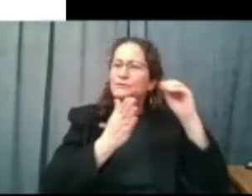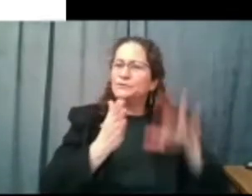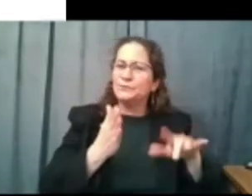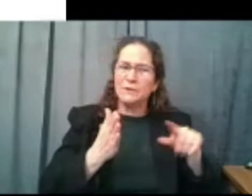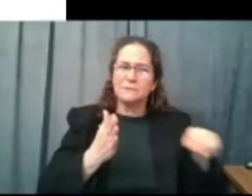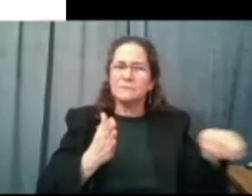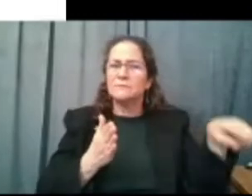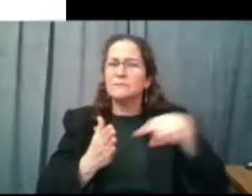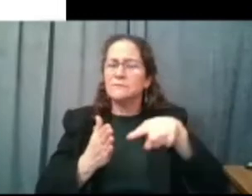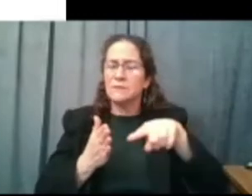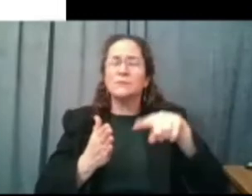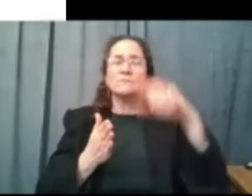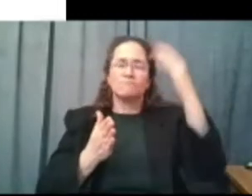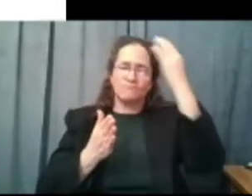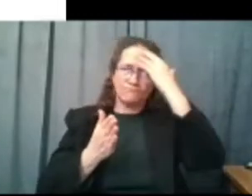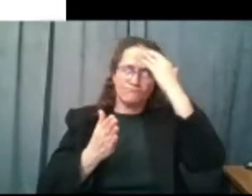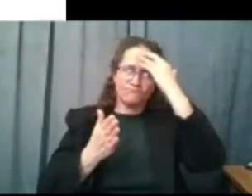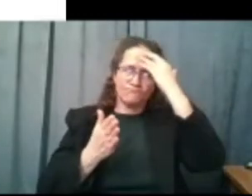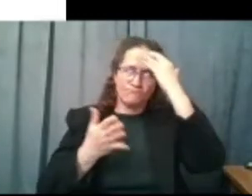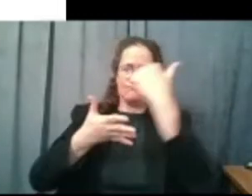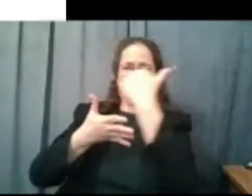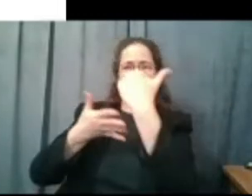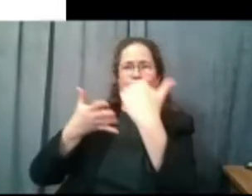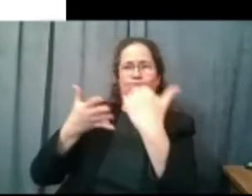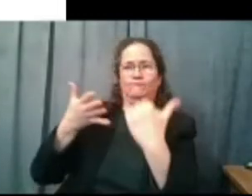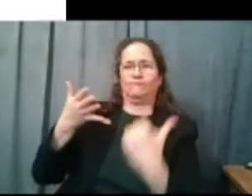to be able to have checklists and often